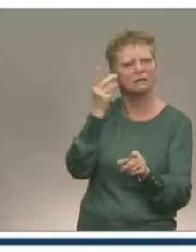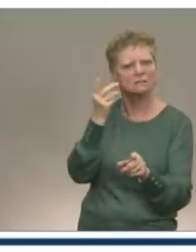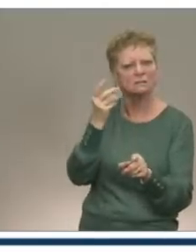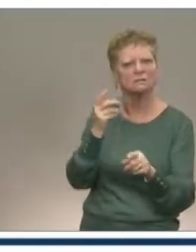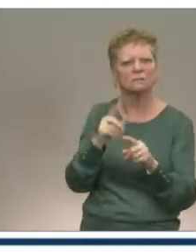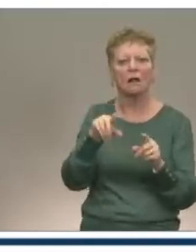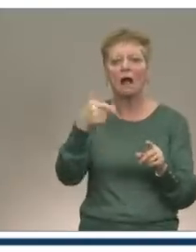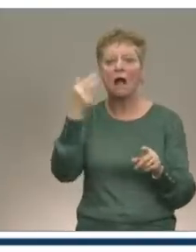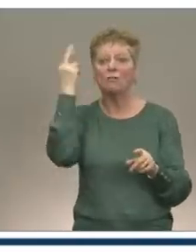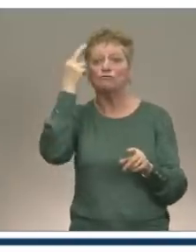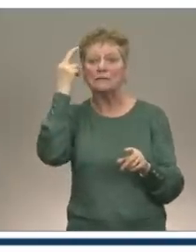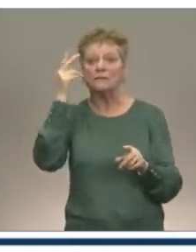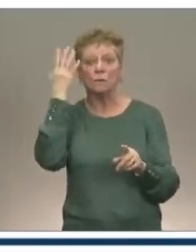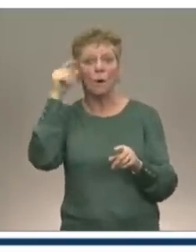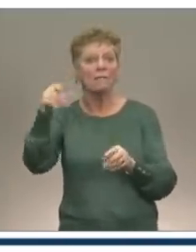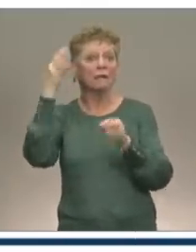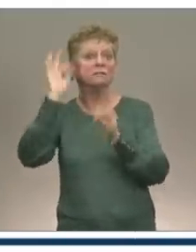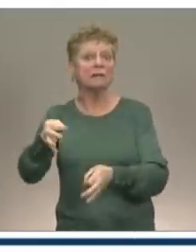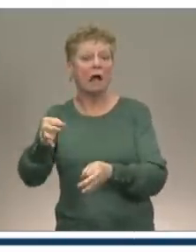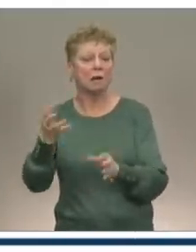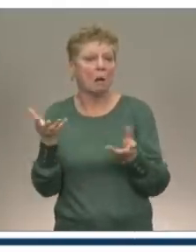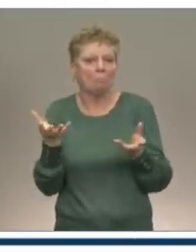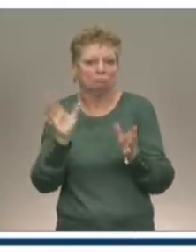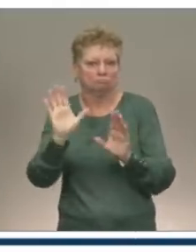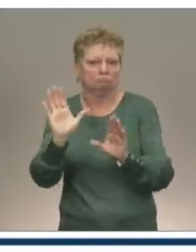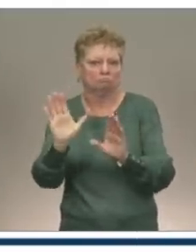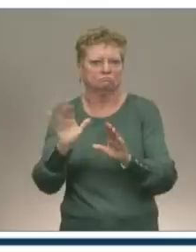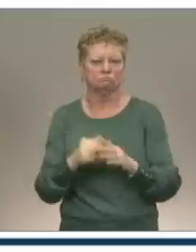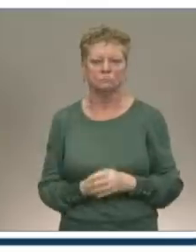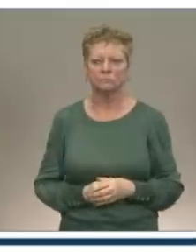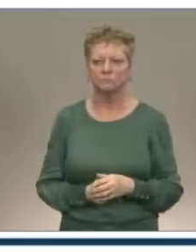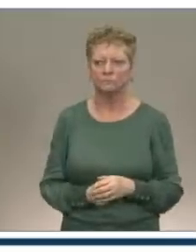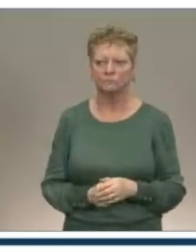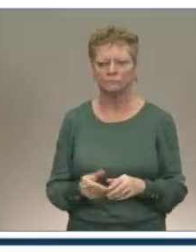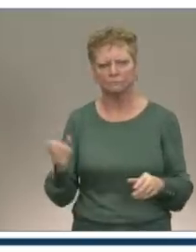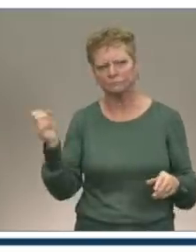that that was you know within the department of education just to clarify in terms of your